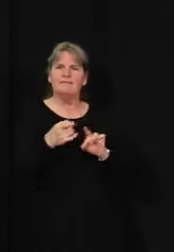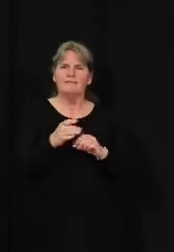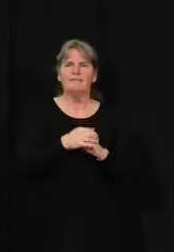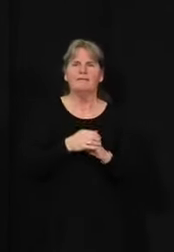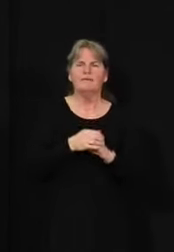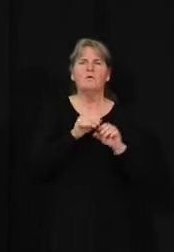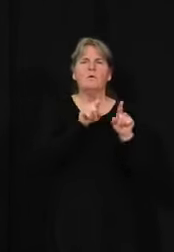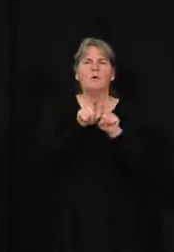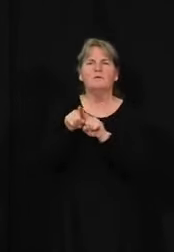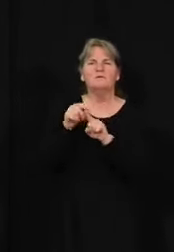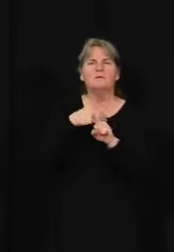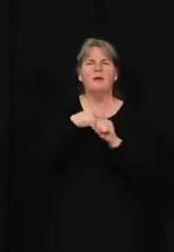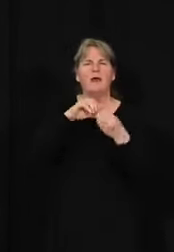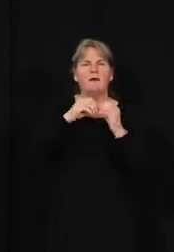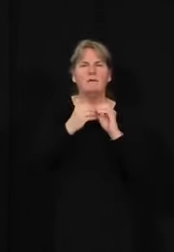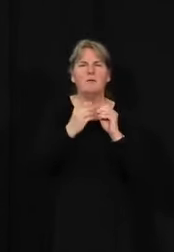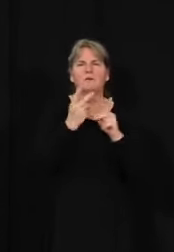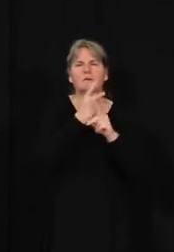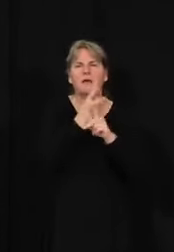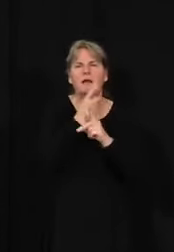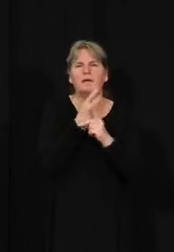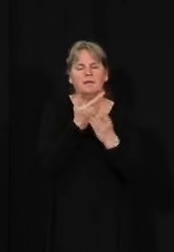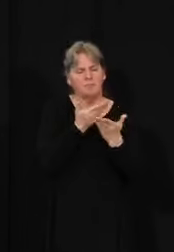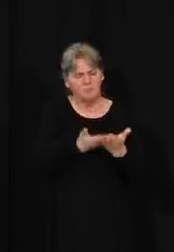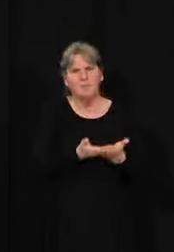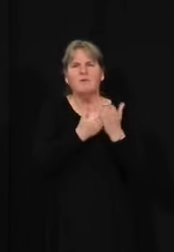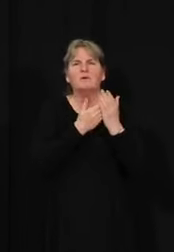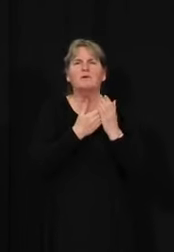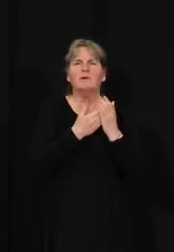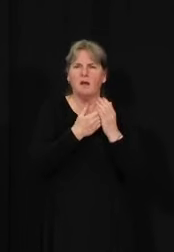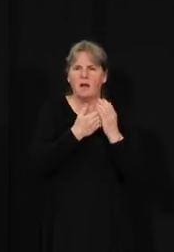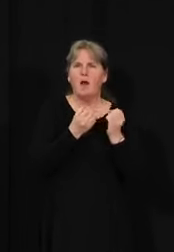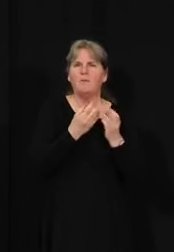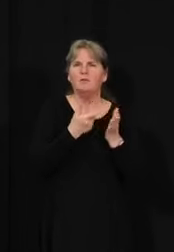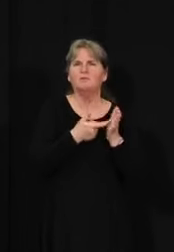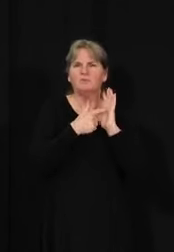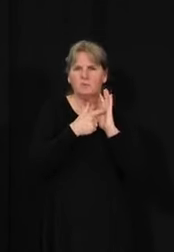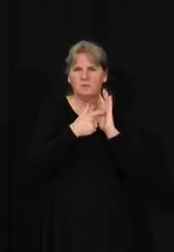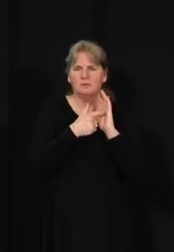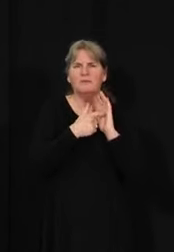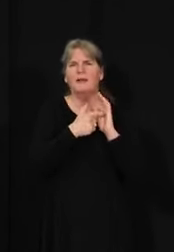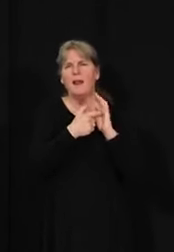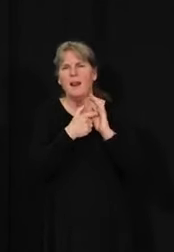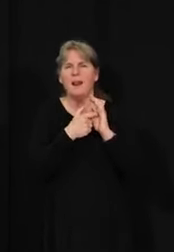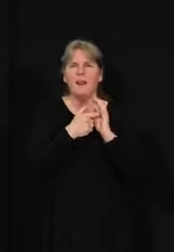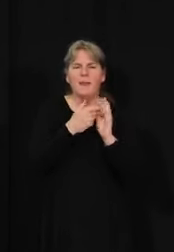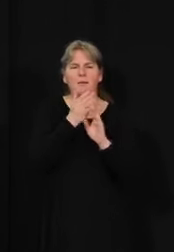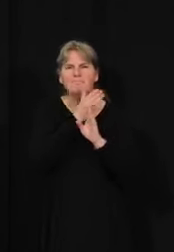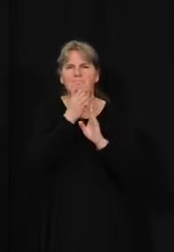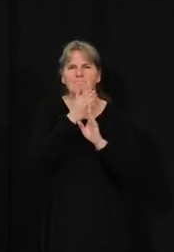Then we have a calculation based on existing burn rate, with margins of error and sort of all